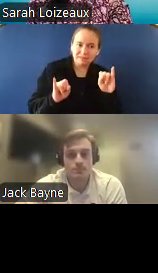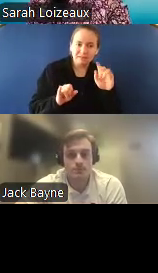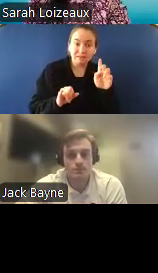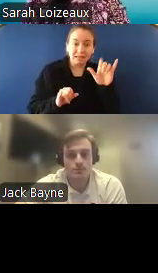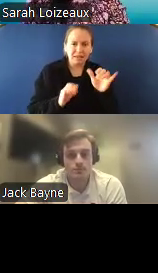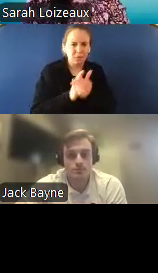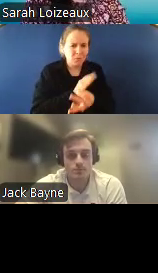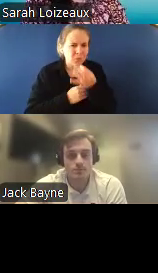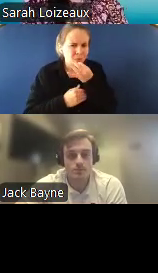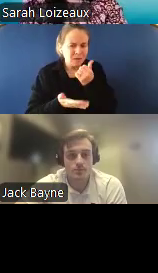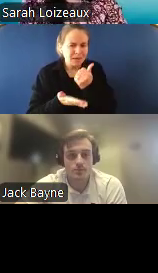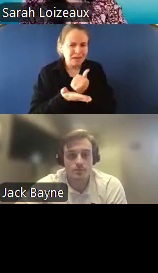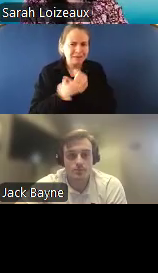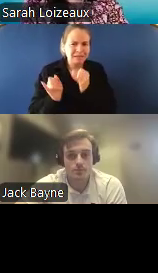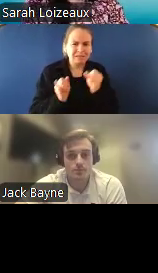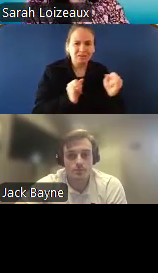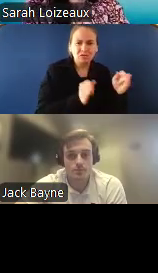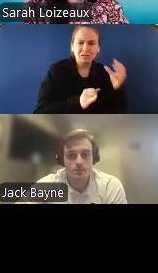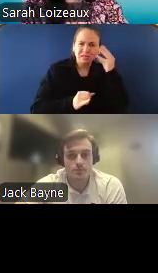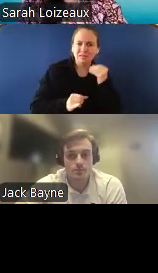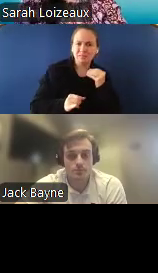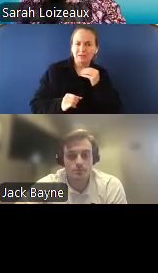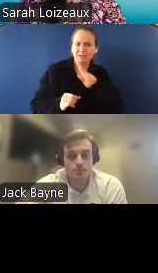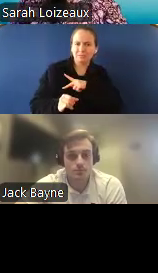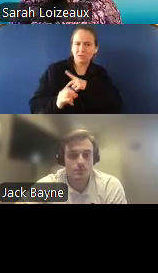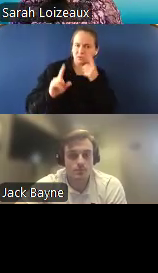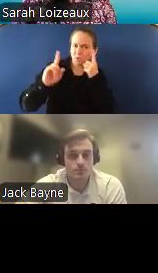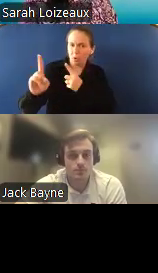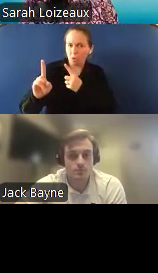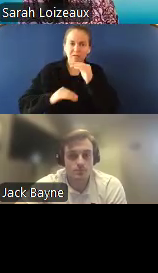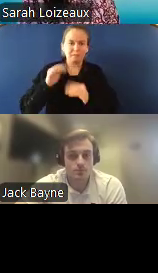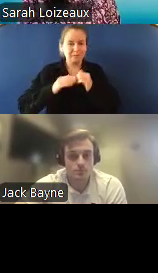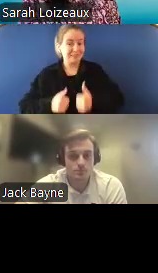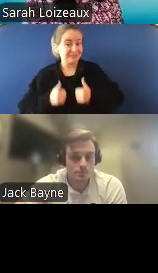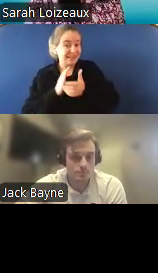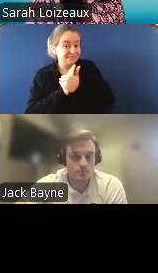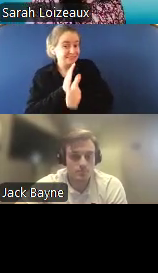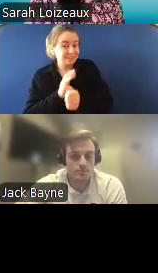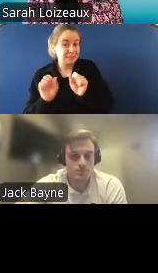helping individuals achieve personal goals, build life skills, and participate fully in